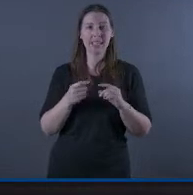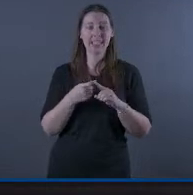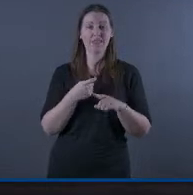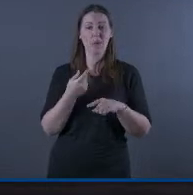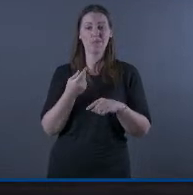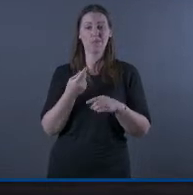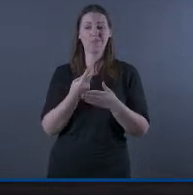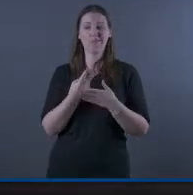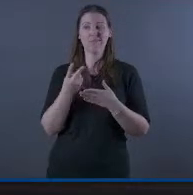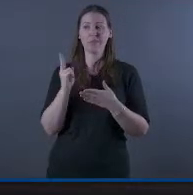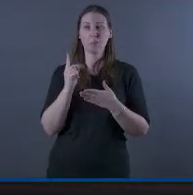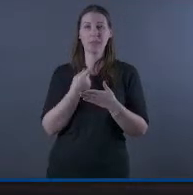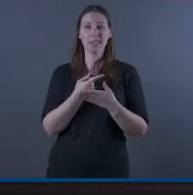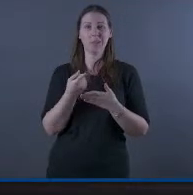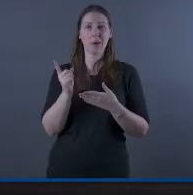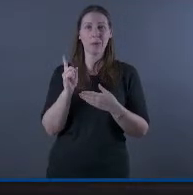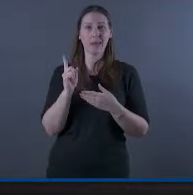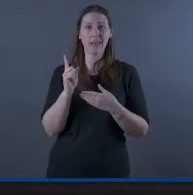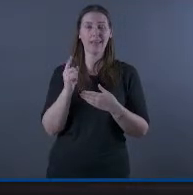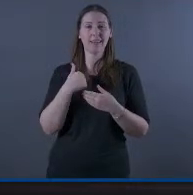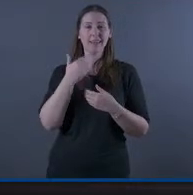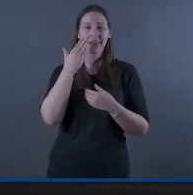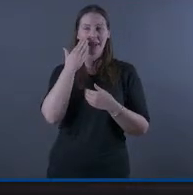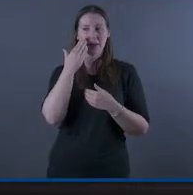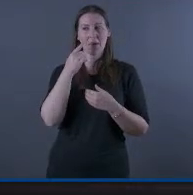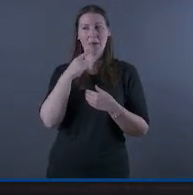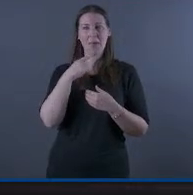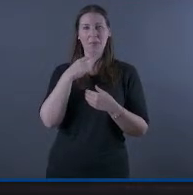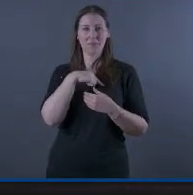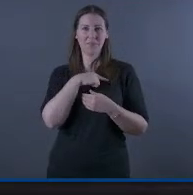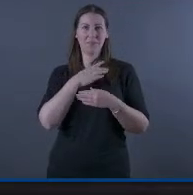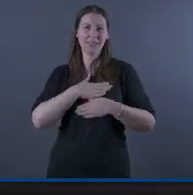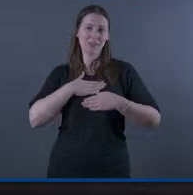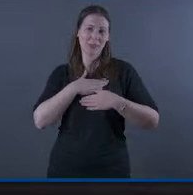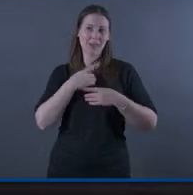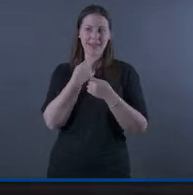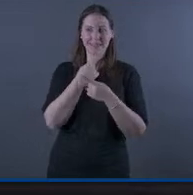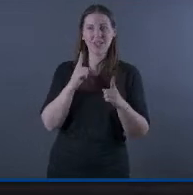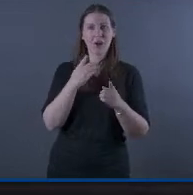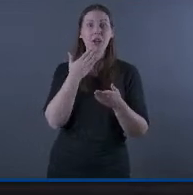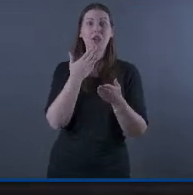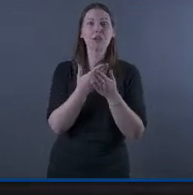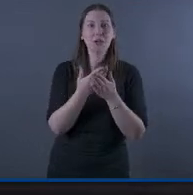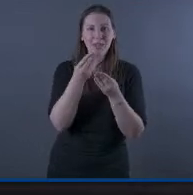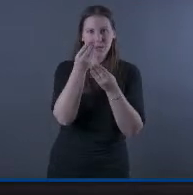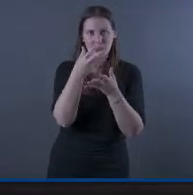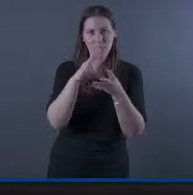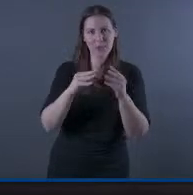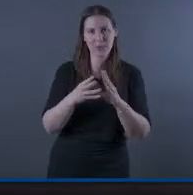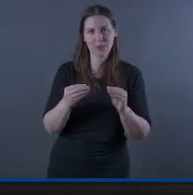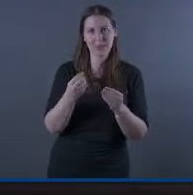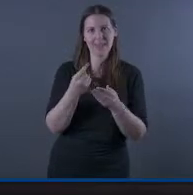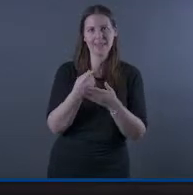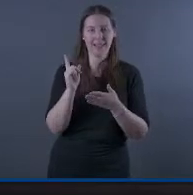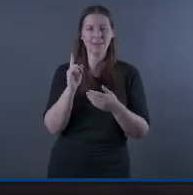and I know we enjoyed telling stories last weekend. Sure, sure, it was a lot of fun. Yeah, the community, I can start